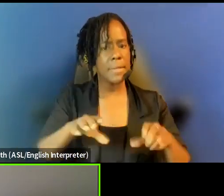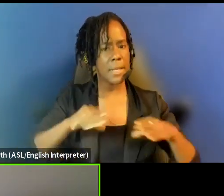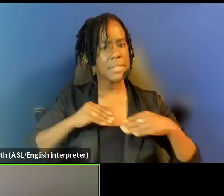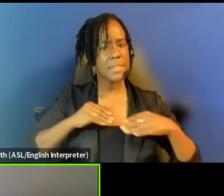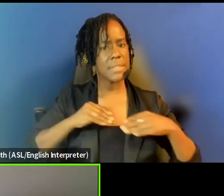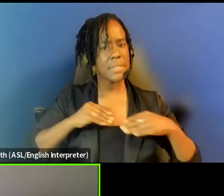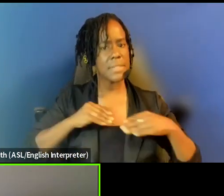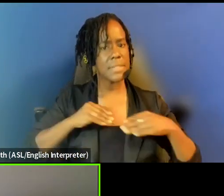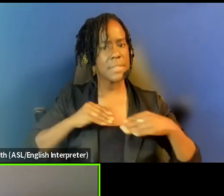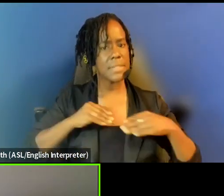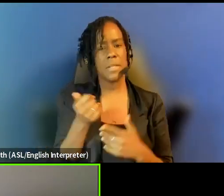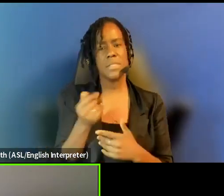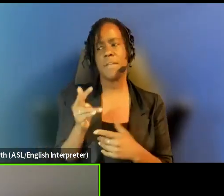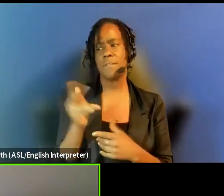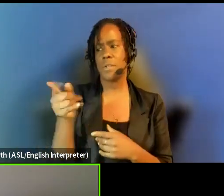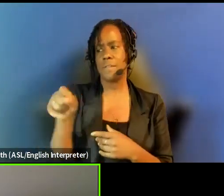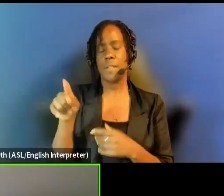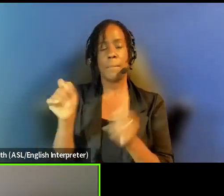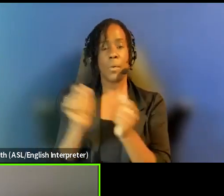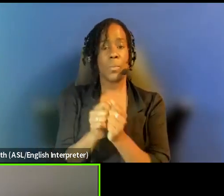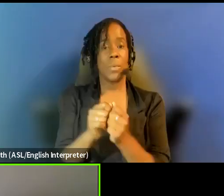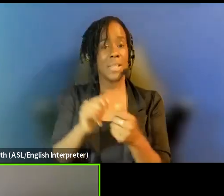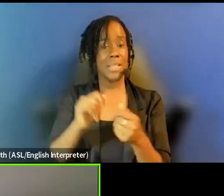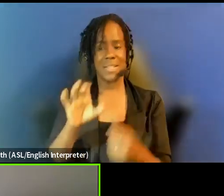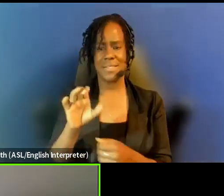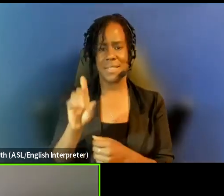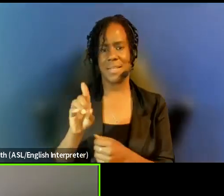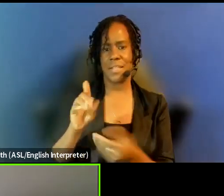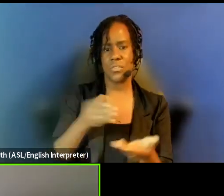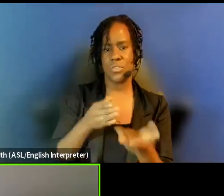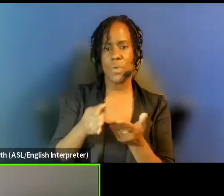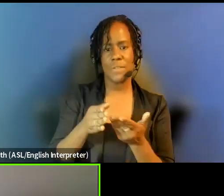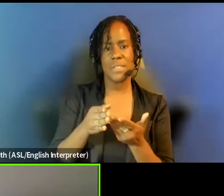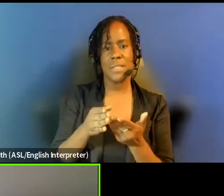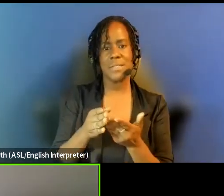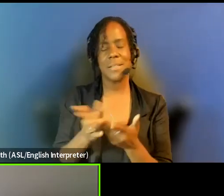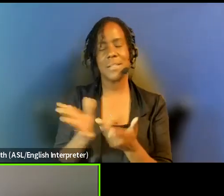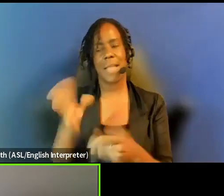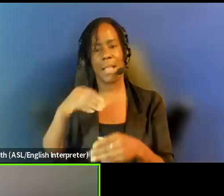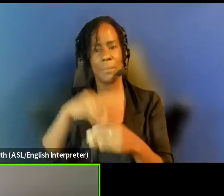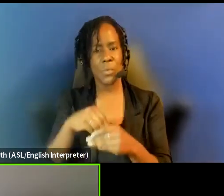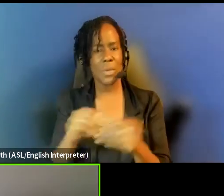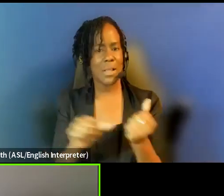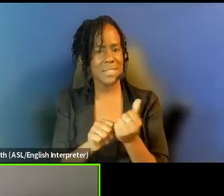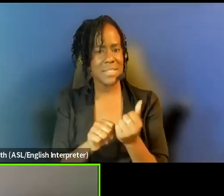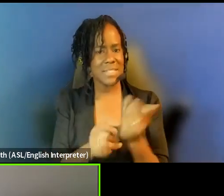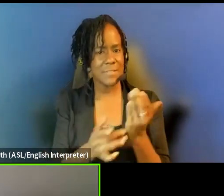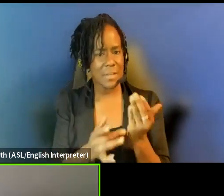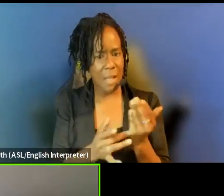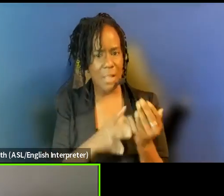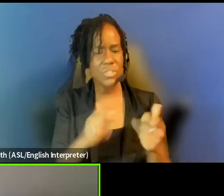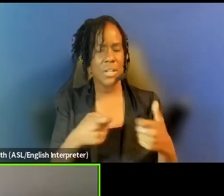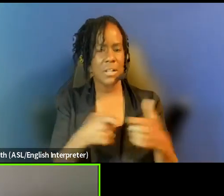of our recommendations and then we use the recommendations as an advocacy tool. We have had some good success with a member of